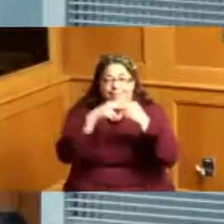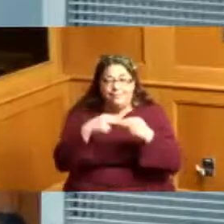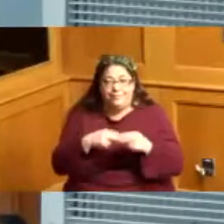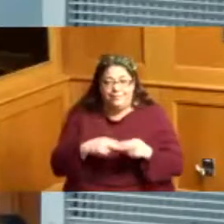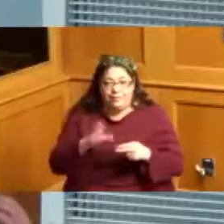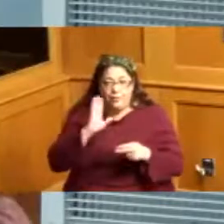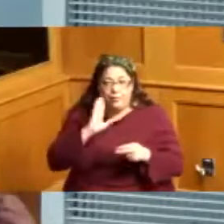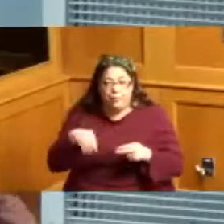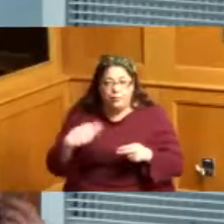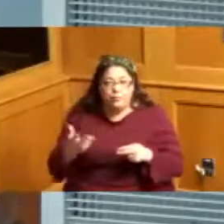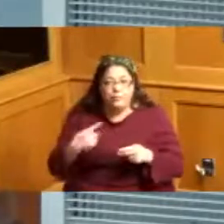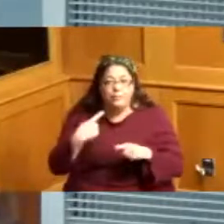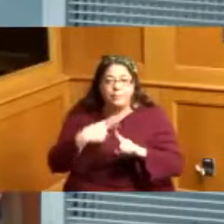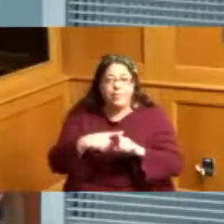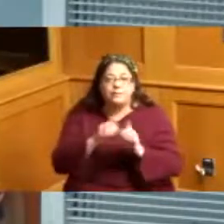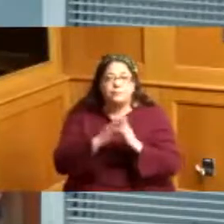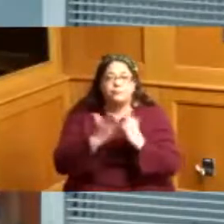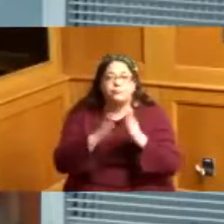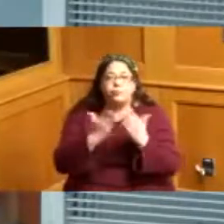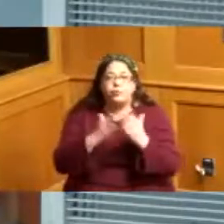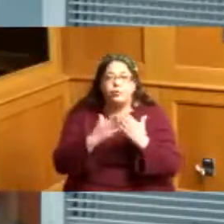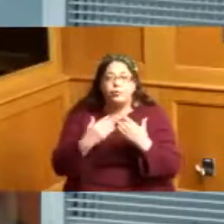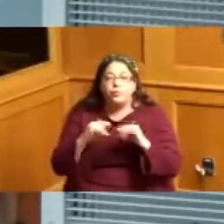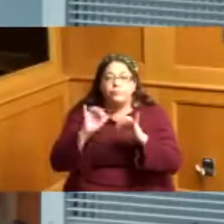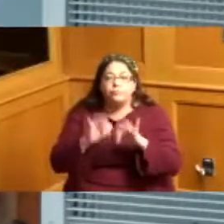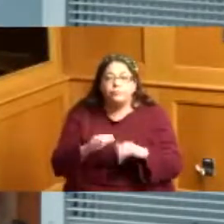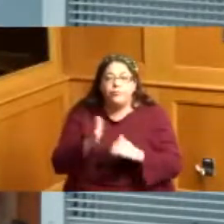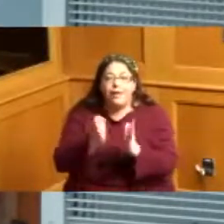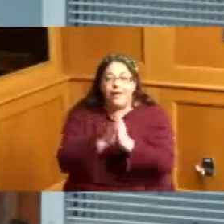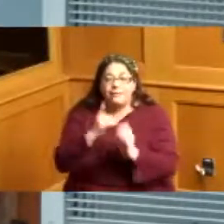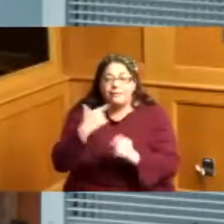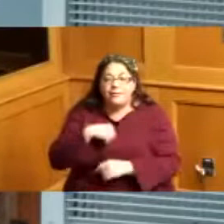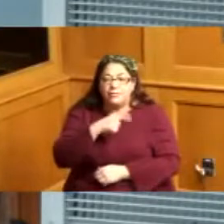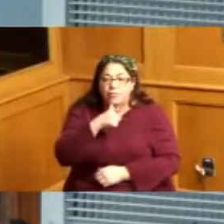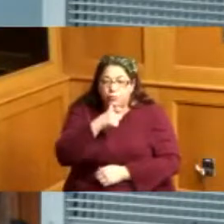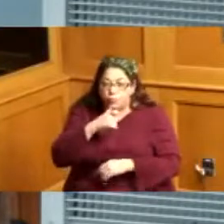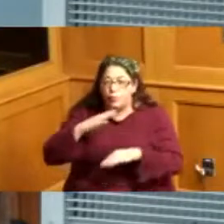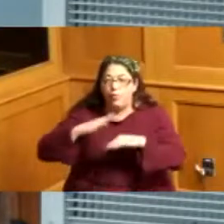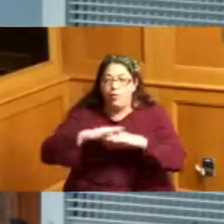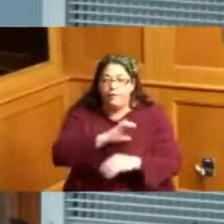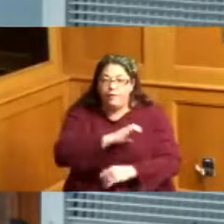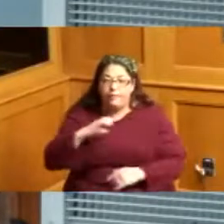as well as this little booklet we put together and you asked about who was on the committee inside